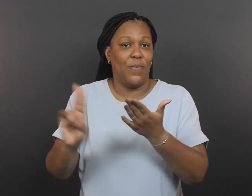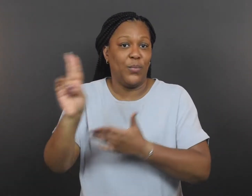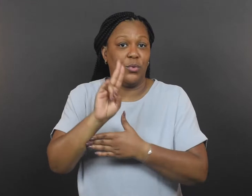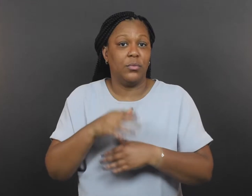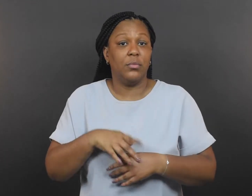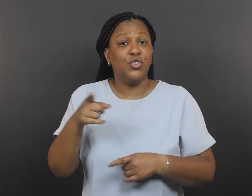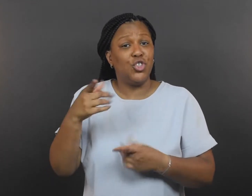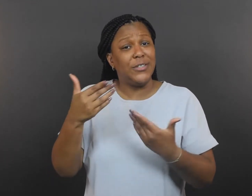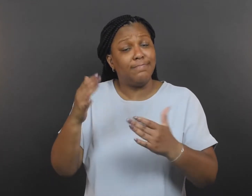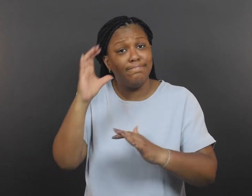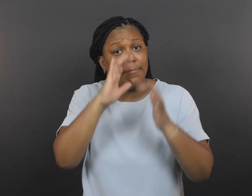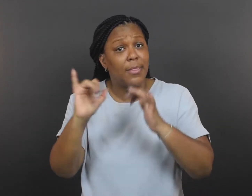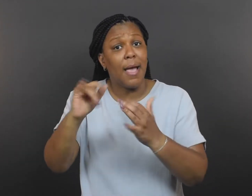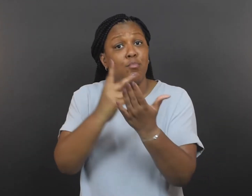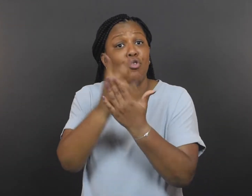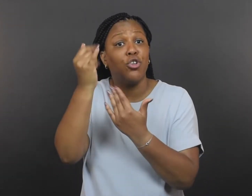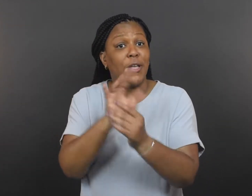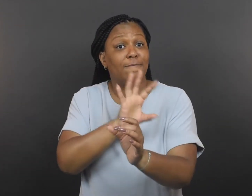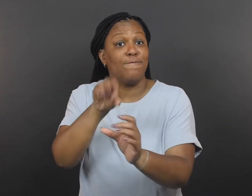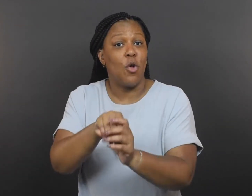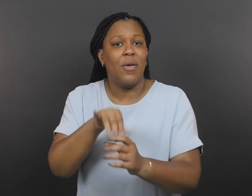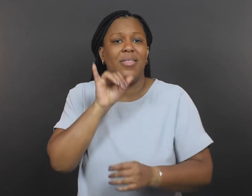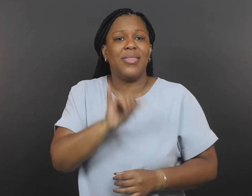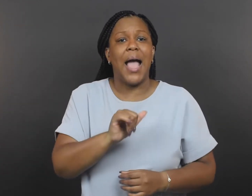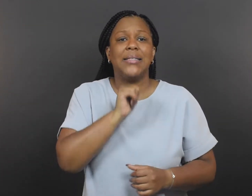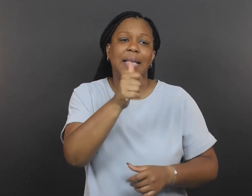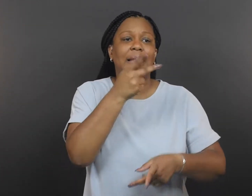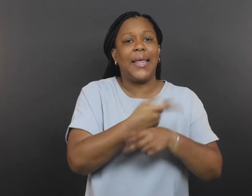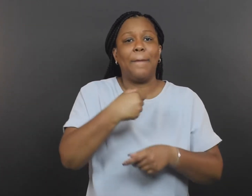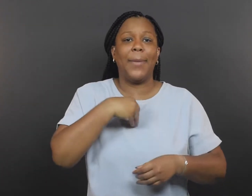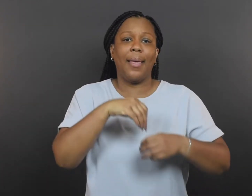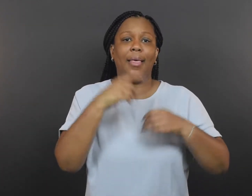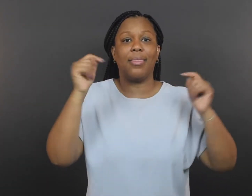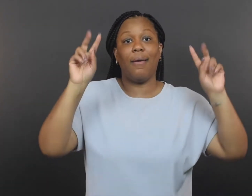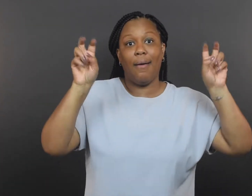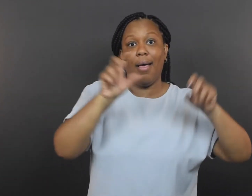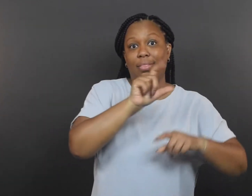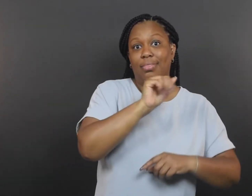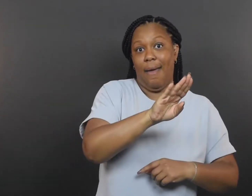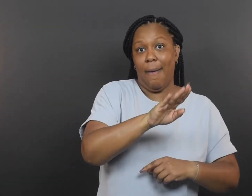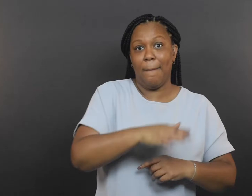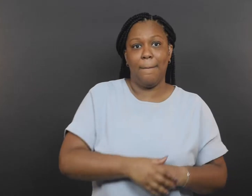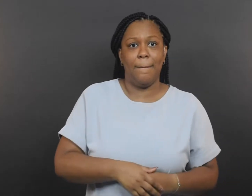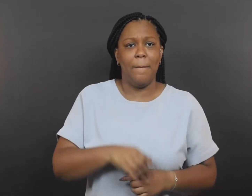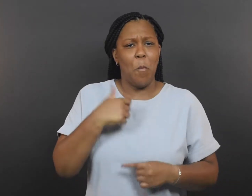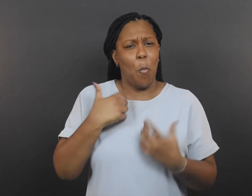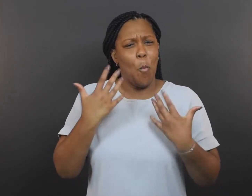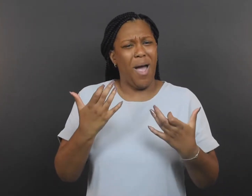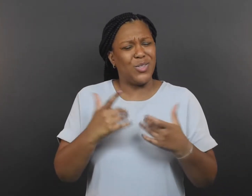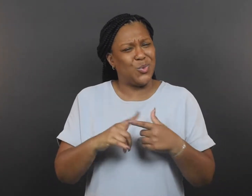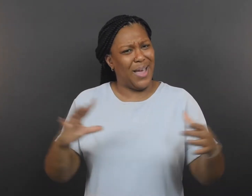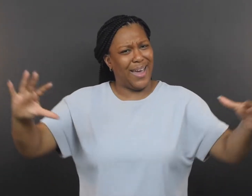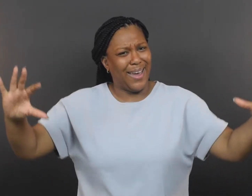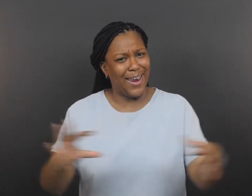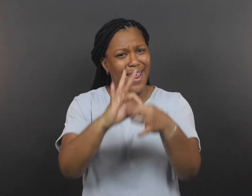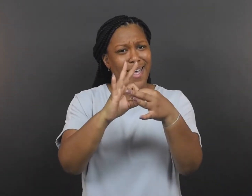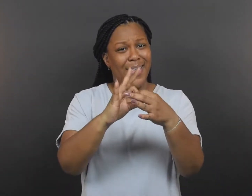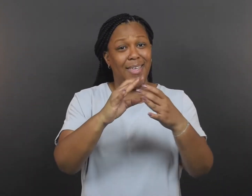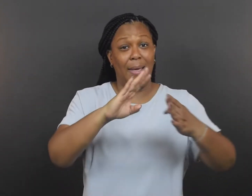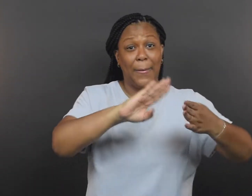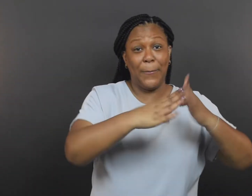where she sought out a project “that didn’t keep me in a lab … I wanted to connect to